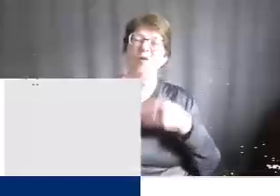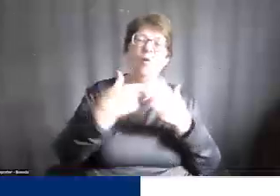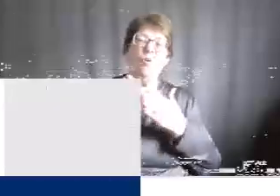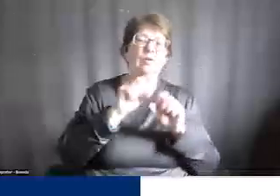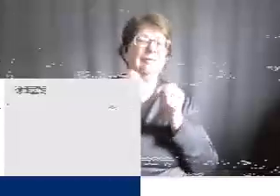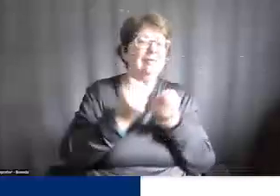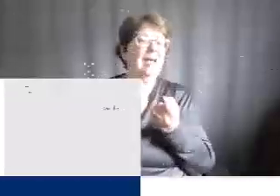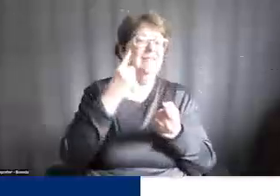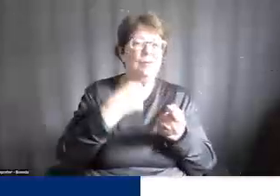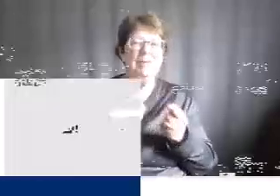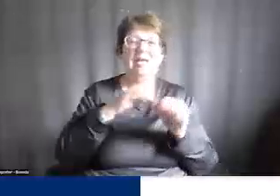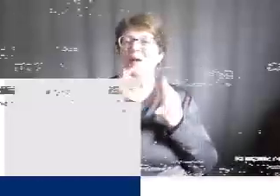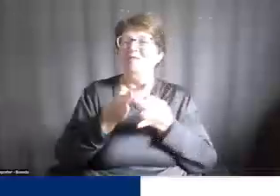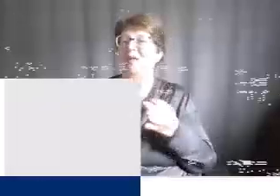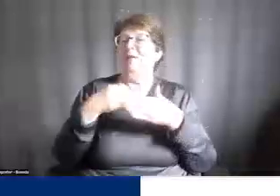Benjamin Smith: So I appreciate those speakers.